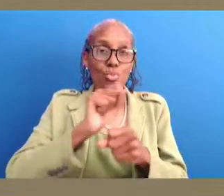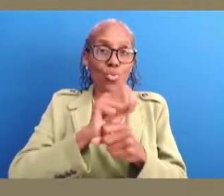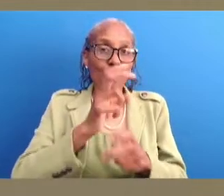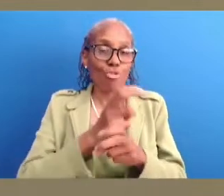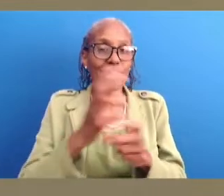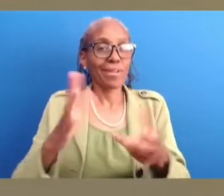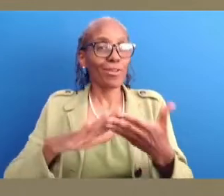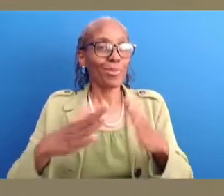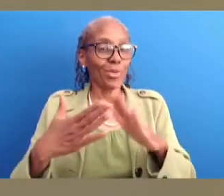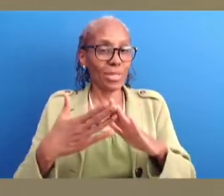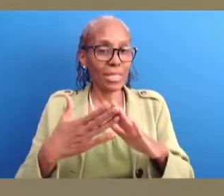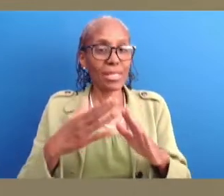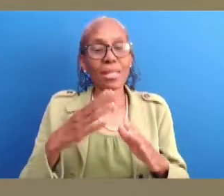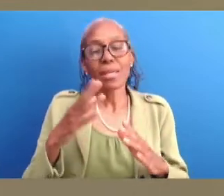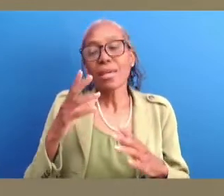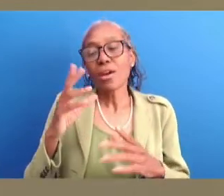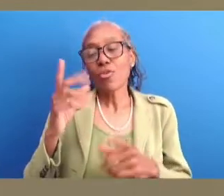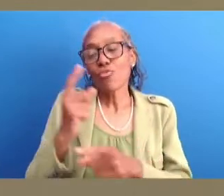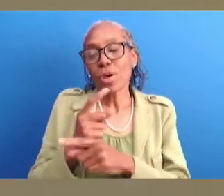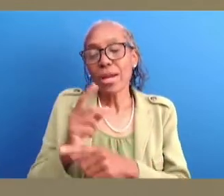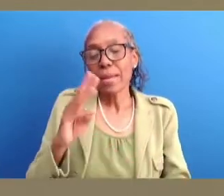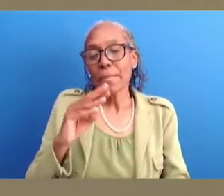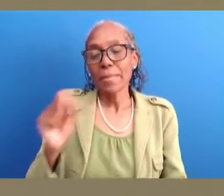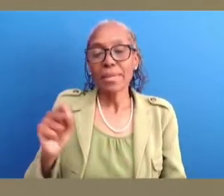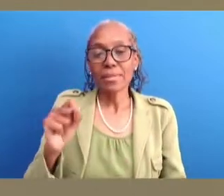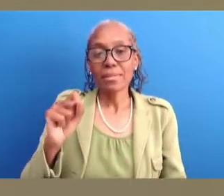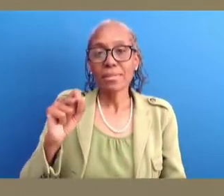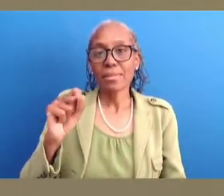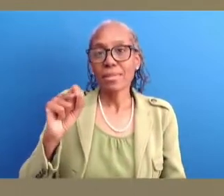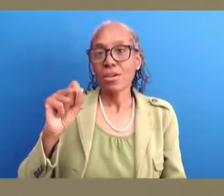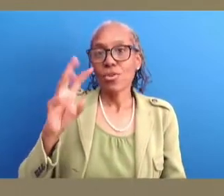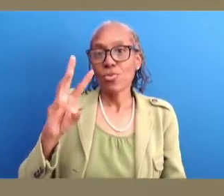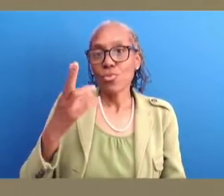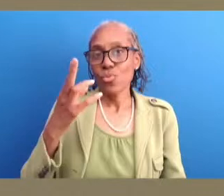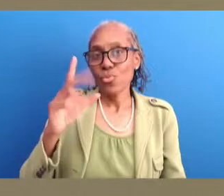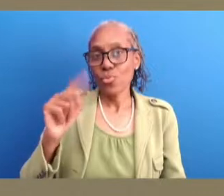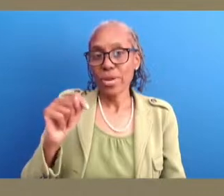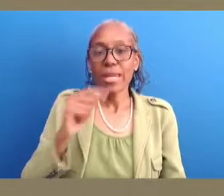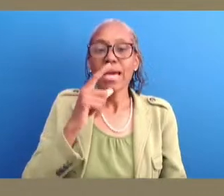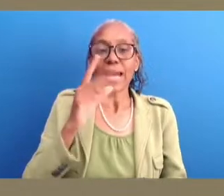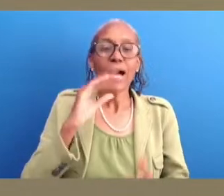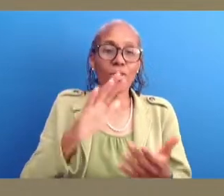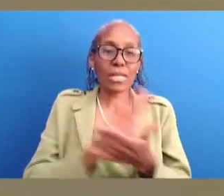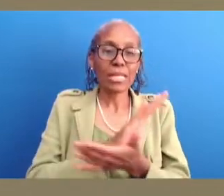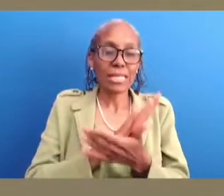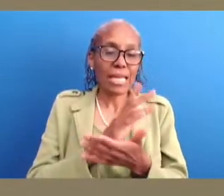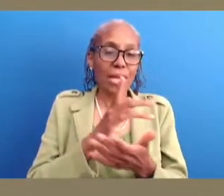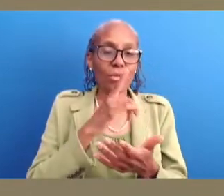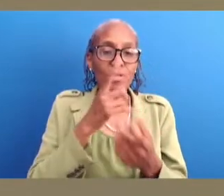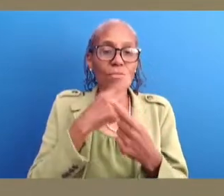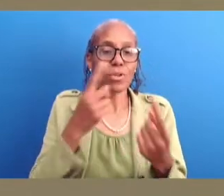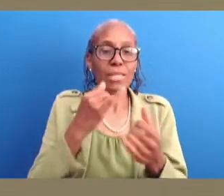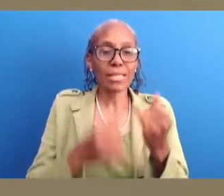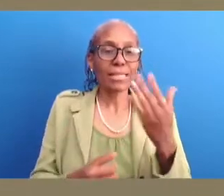FORGET THIS MOTHER WHO WORKED SO